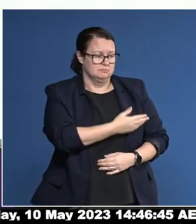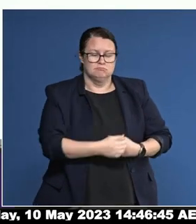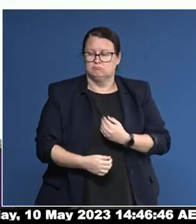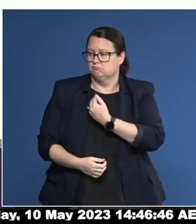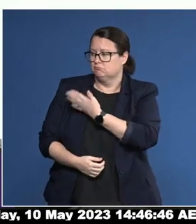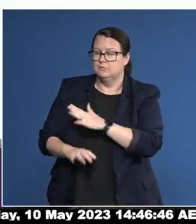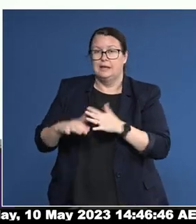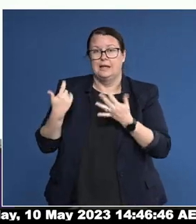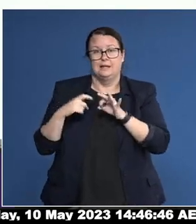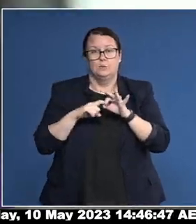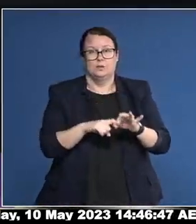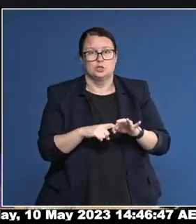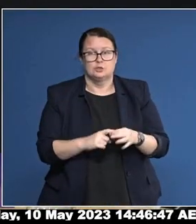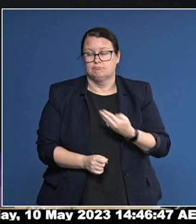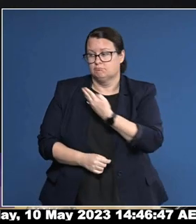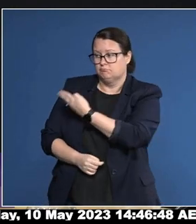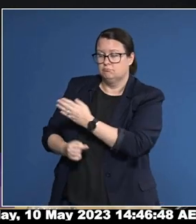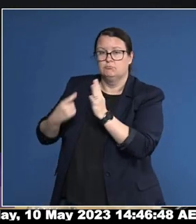Commissioner Ryan? COMMISSIONER RYAN: Only one.